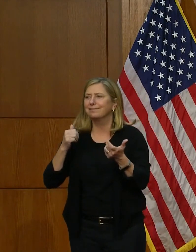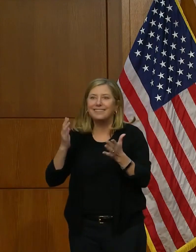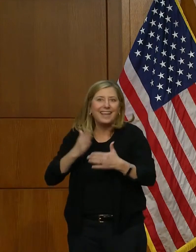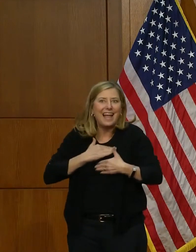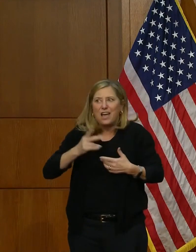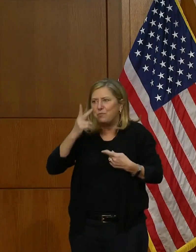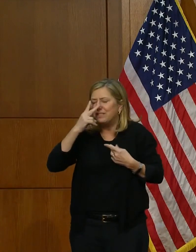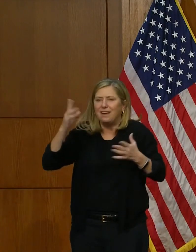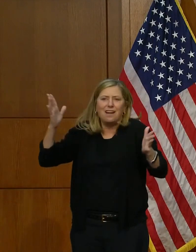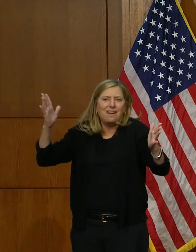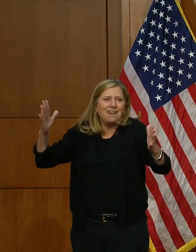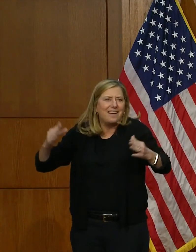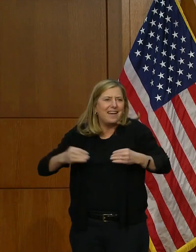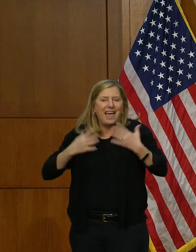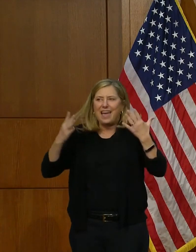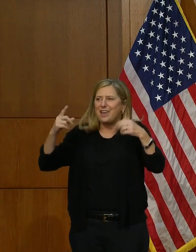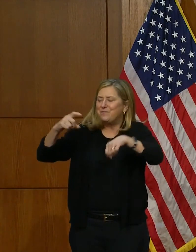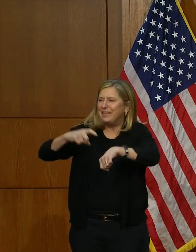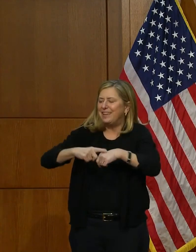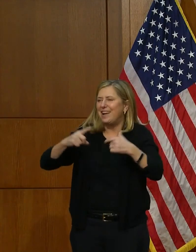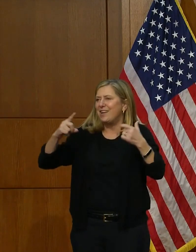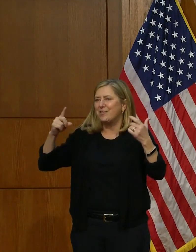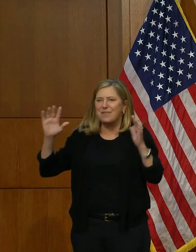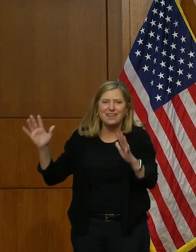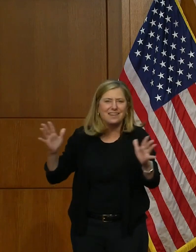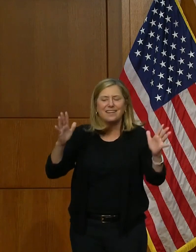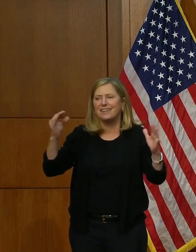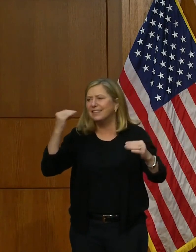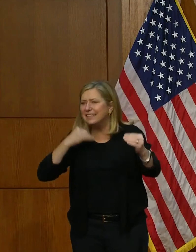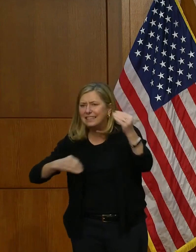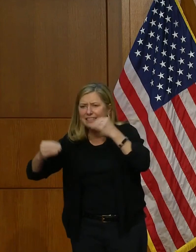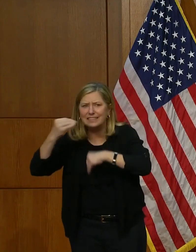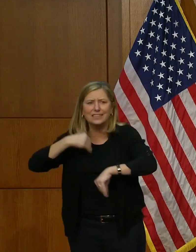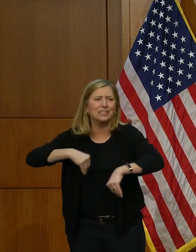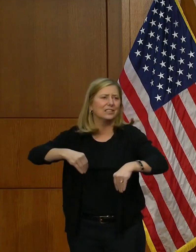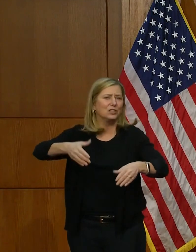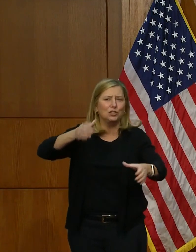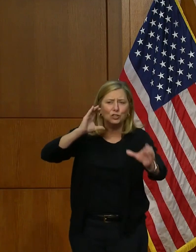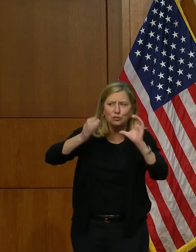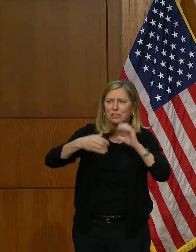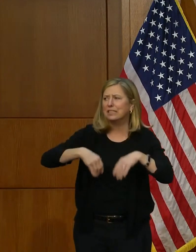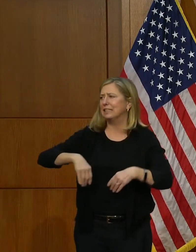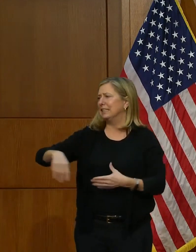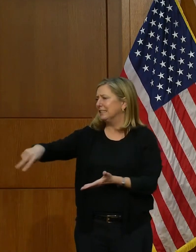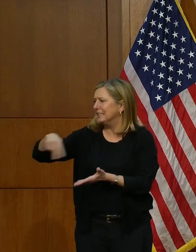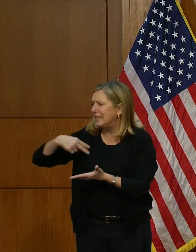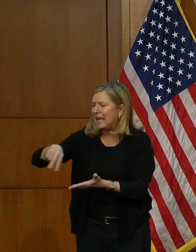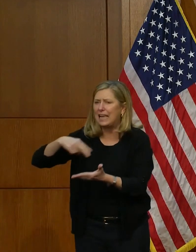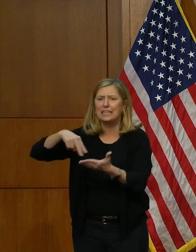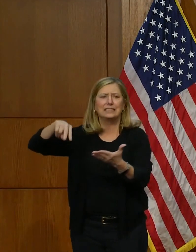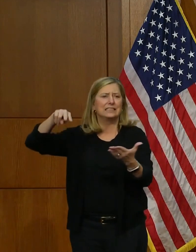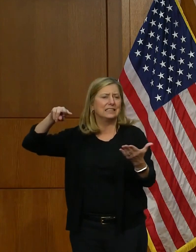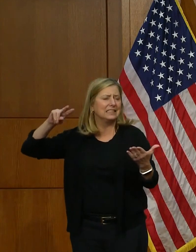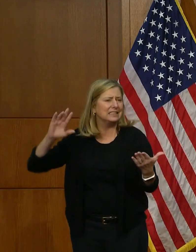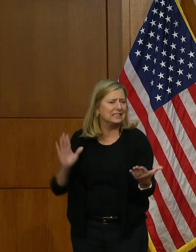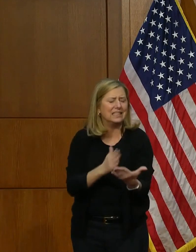IN CLOSE PROXIMITY THERE HUGGING FOLKS. THEY'RE GLAD TO SEE IT'S A HAPPY OCCASION.